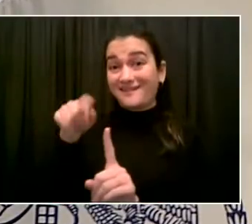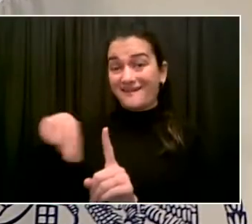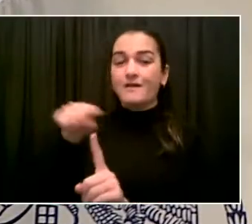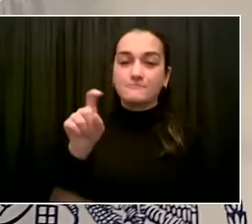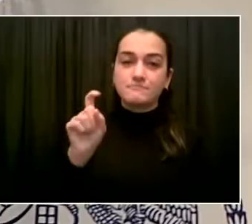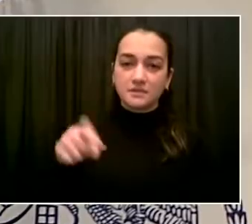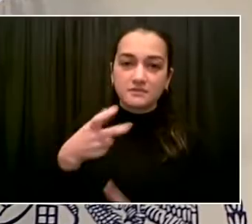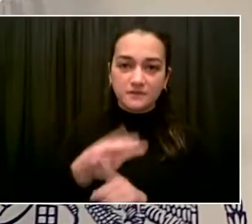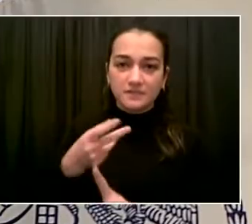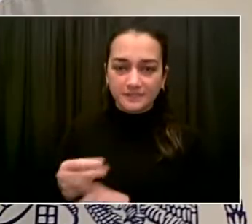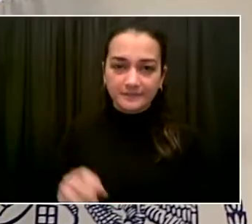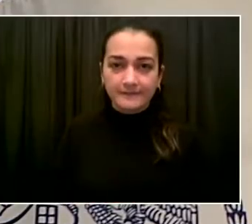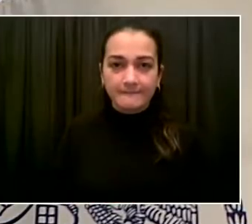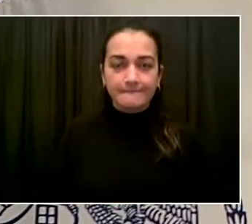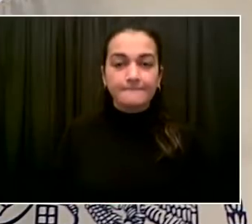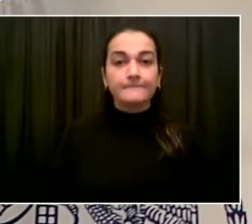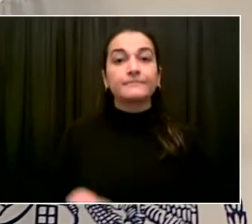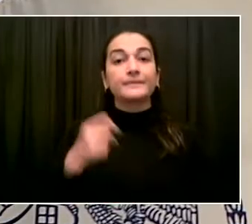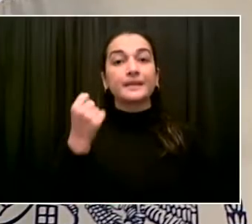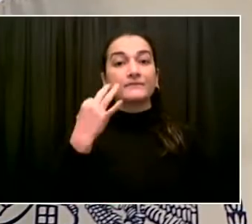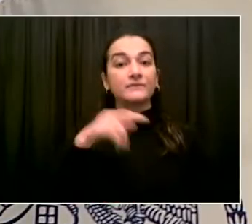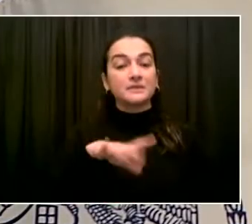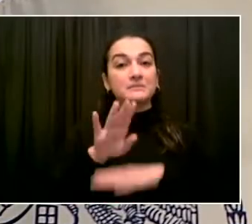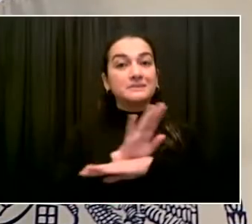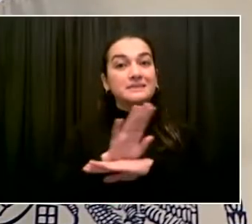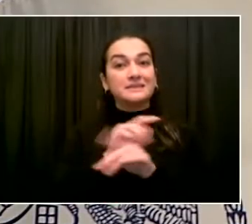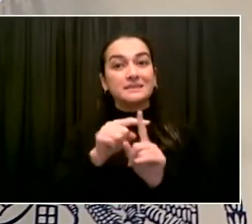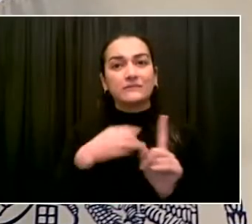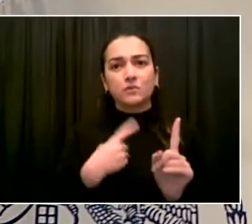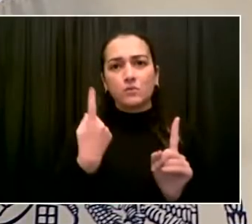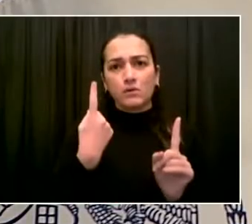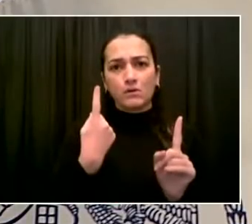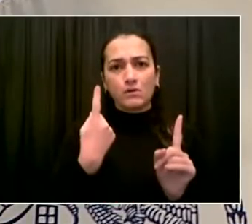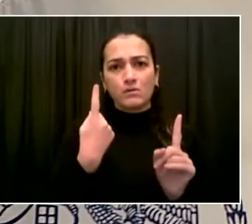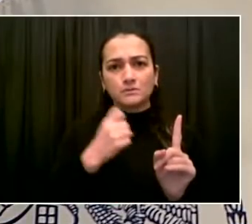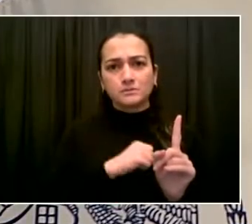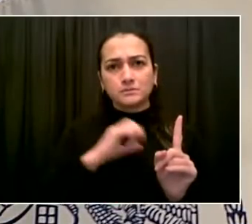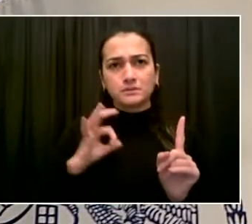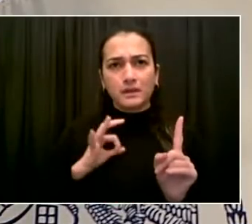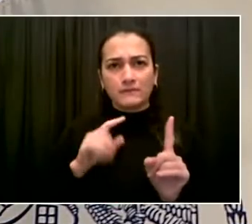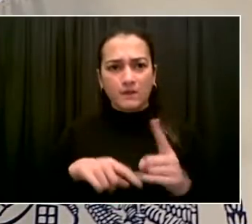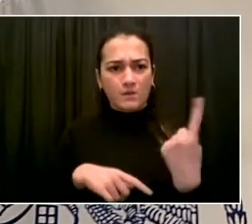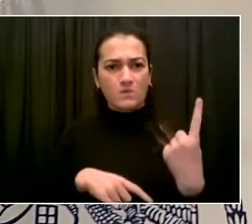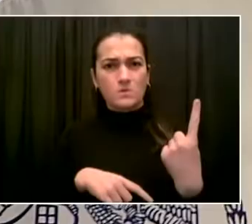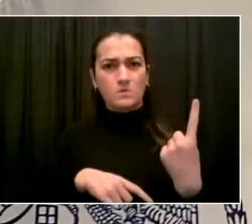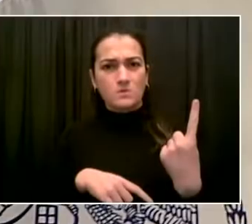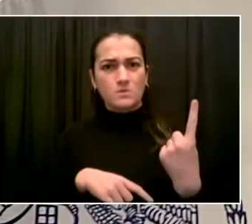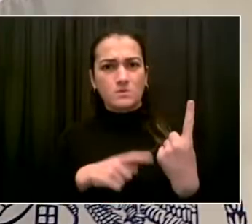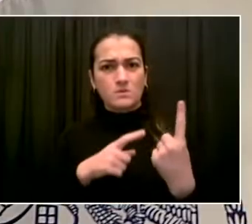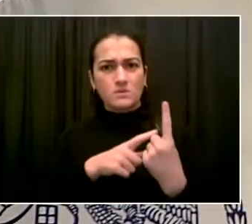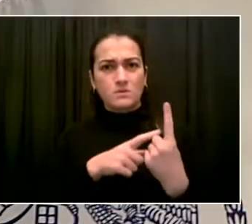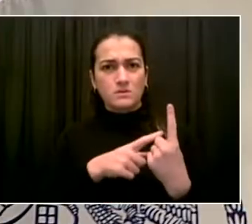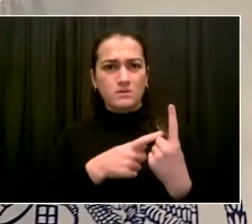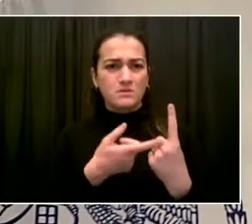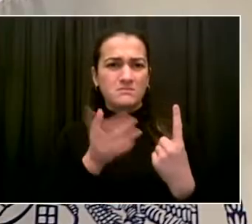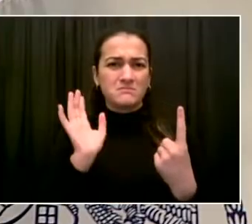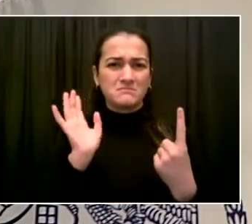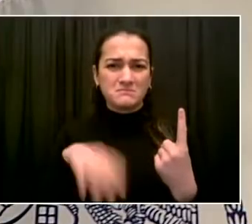THAN ONE PERSON IF SOMEONE HAS A PLACE OF EMPLOYMT ENTHEY E ARTHE OLYN EMPLOYEE. THAT'S A DIFFERENT MATTER. BUT IF IT IS MORE THAN ONE PERSON, THAT IS WHAT WE ARE FOCUSED ON.